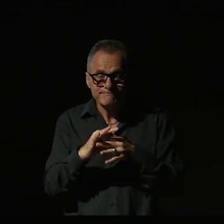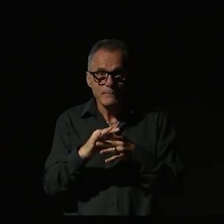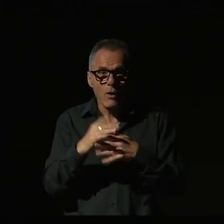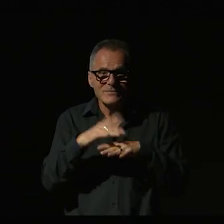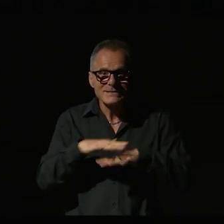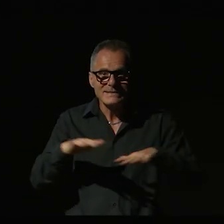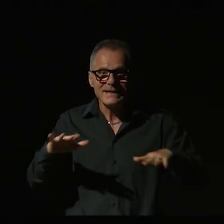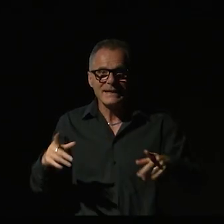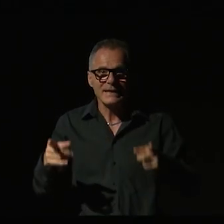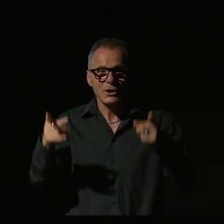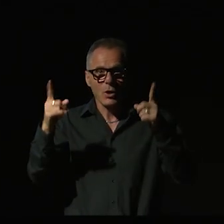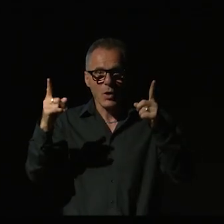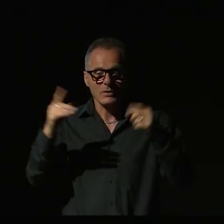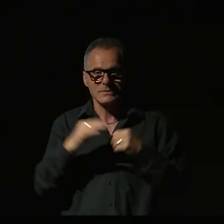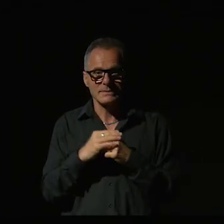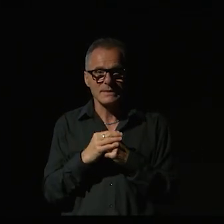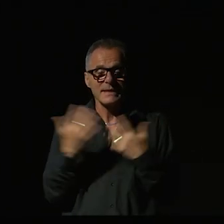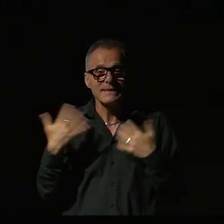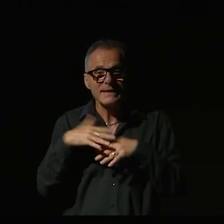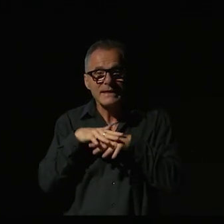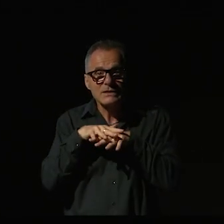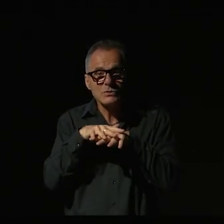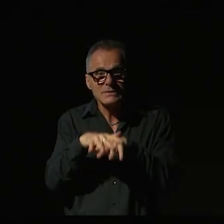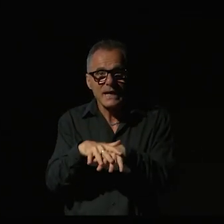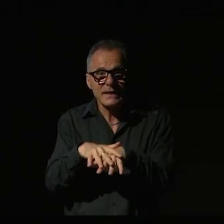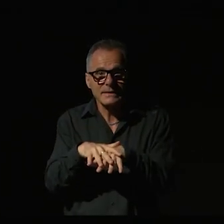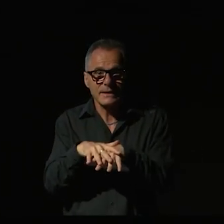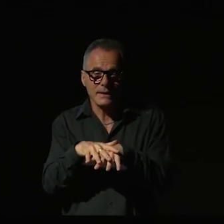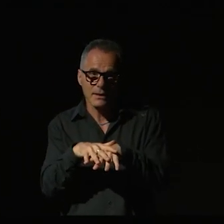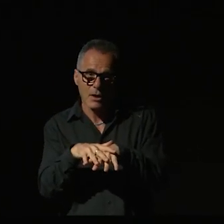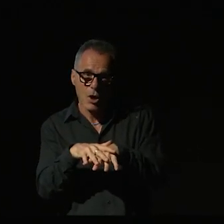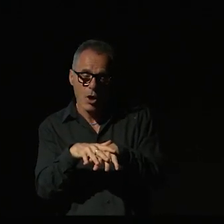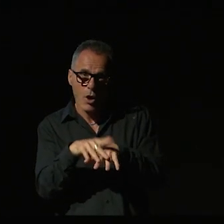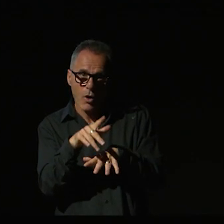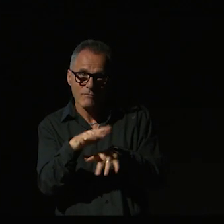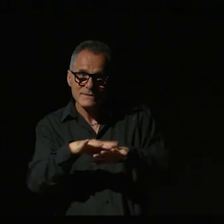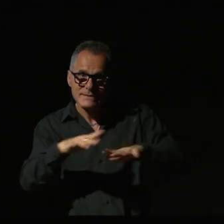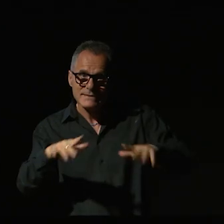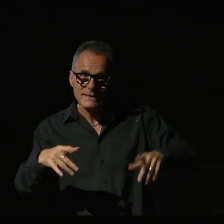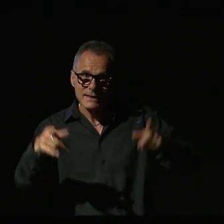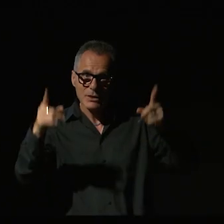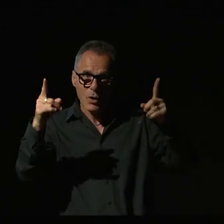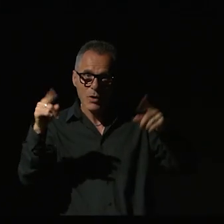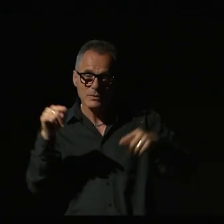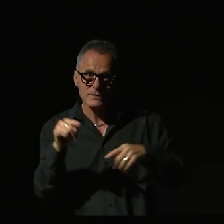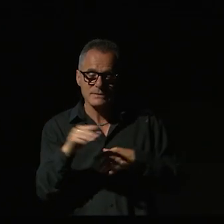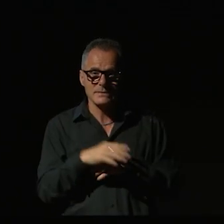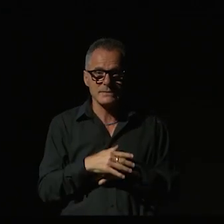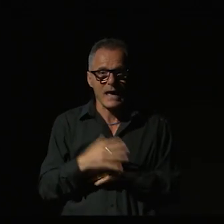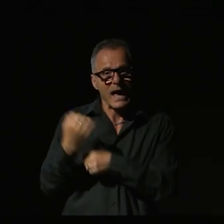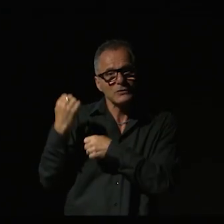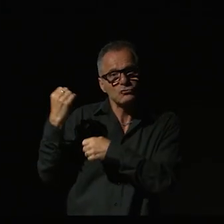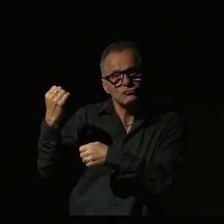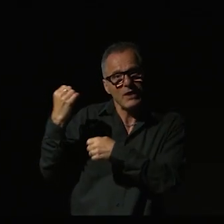the intertwining of sea nymphs and sea gods, Tritons, or in this case, centaurs,